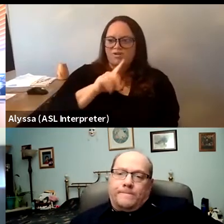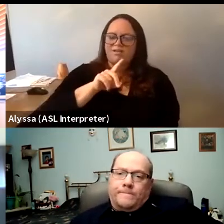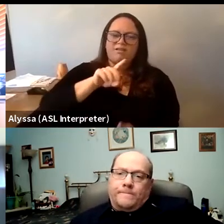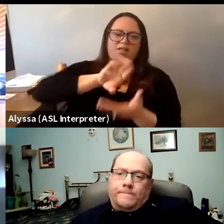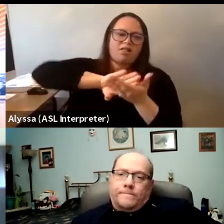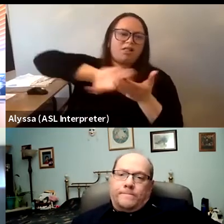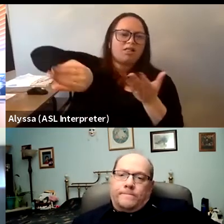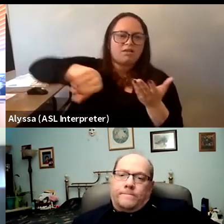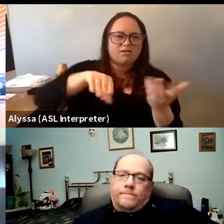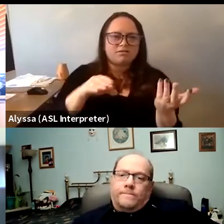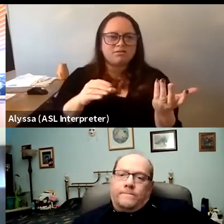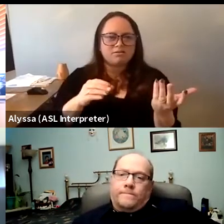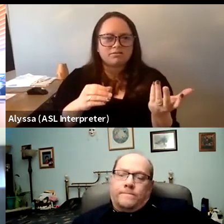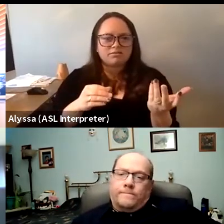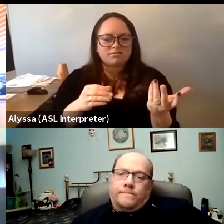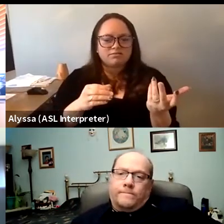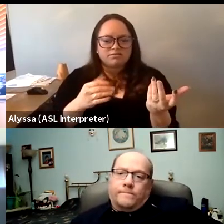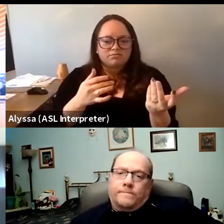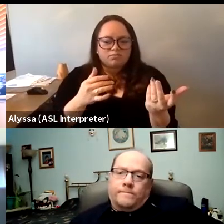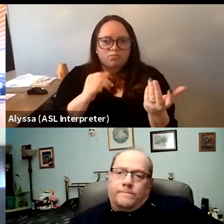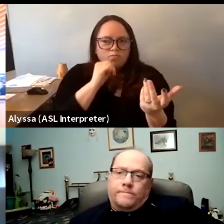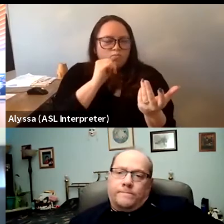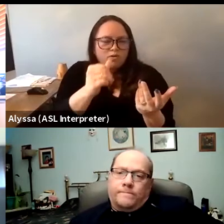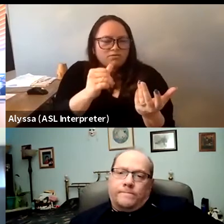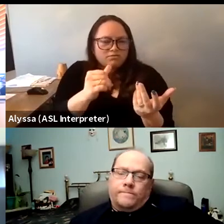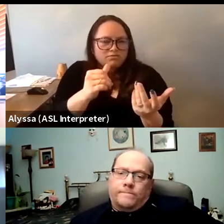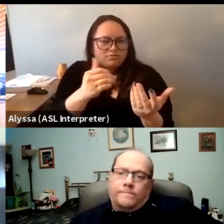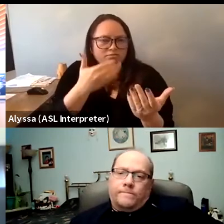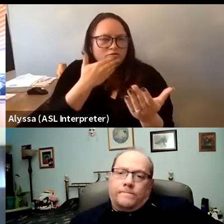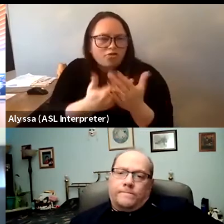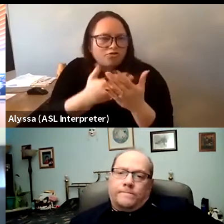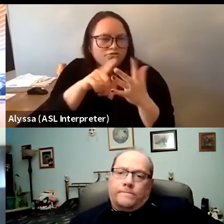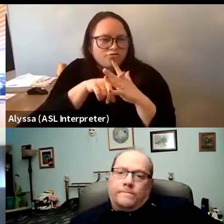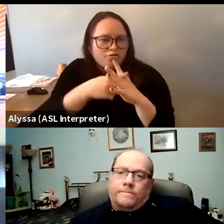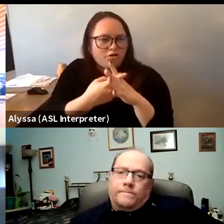it was just not a good start for us. So I had to then, which is